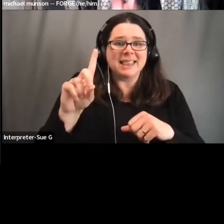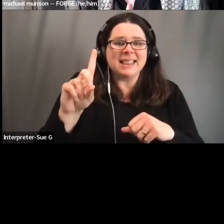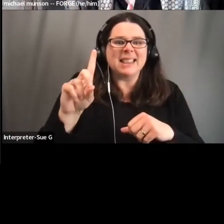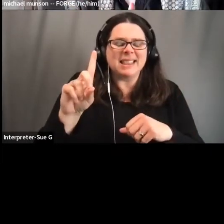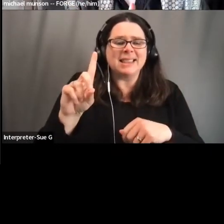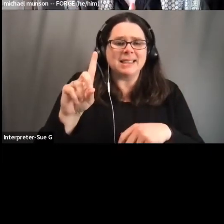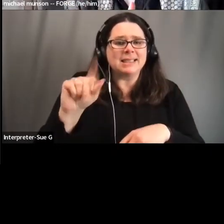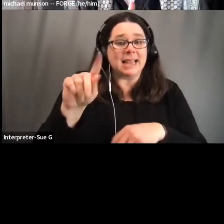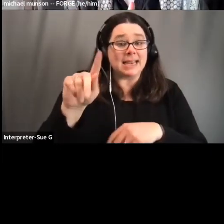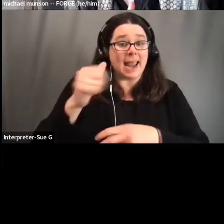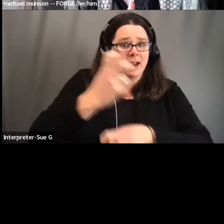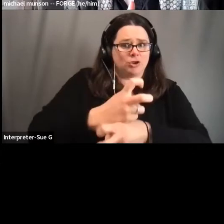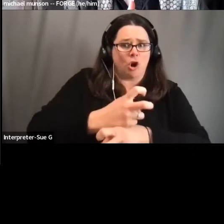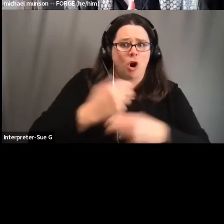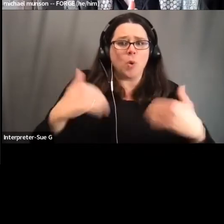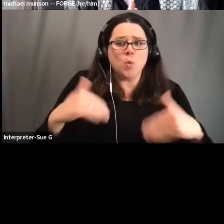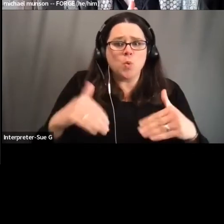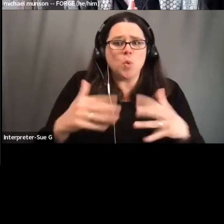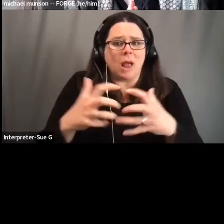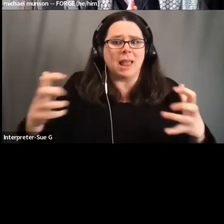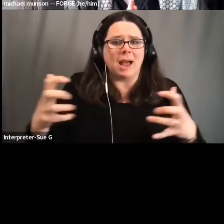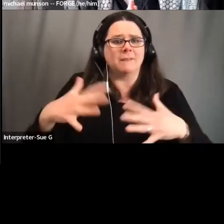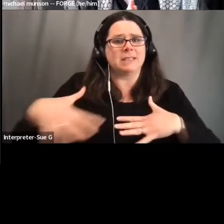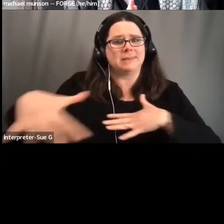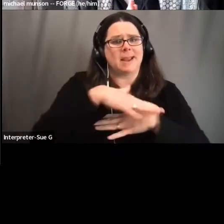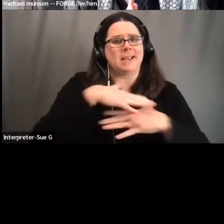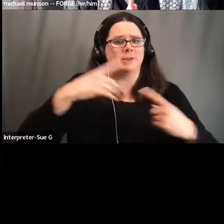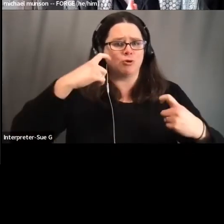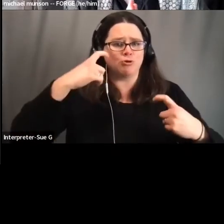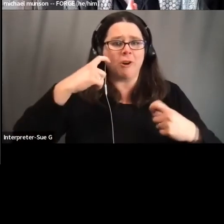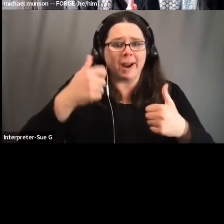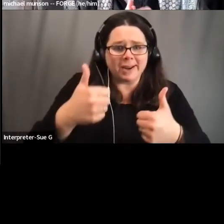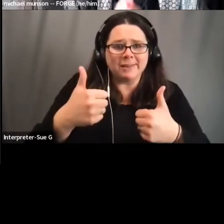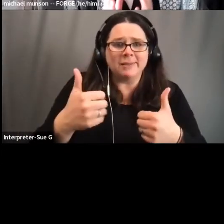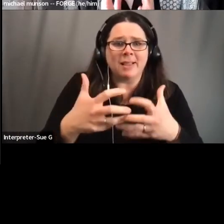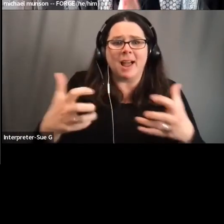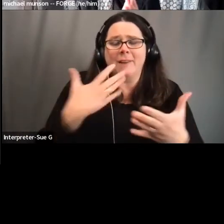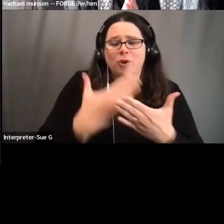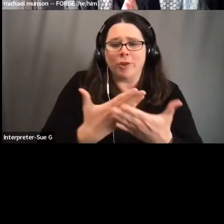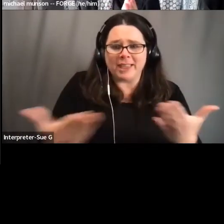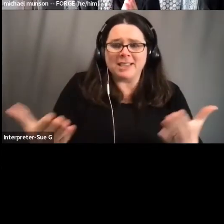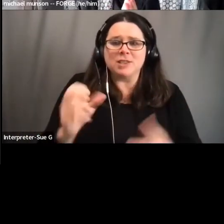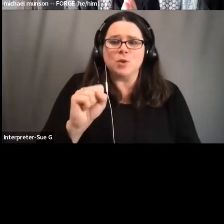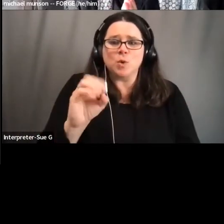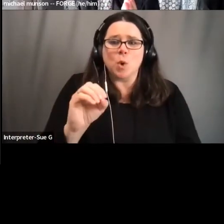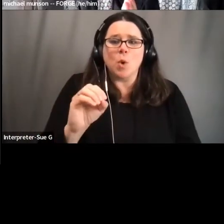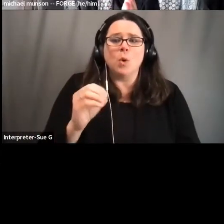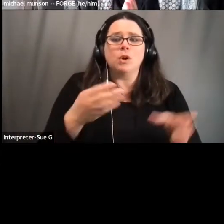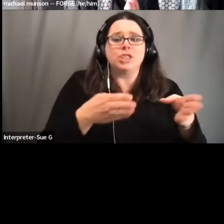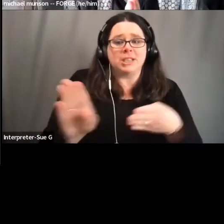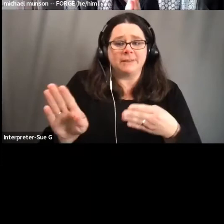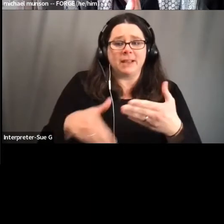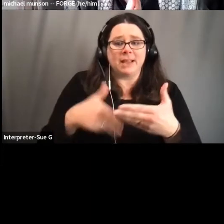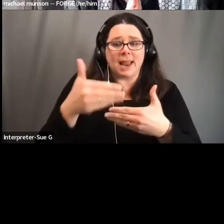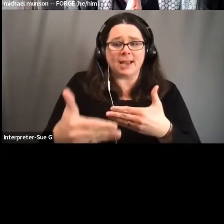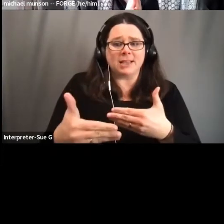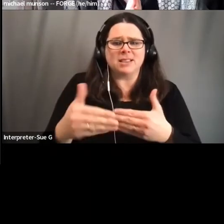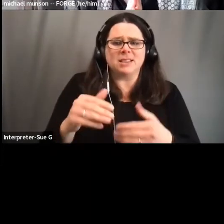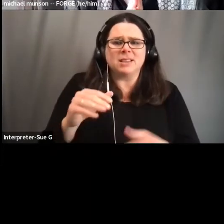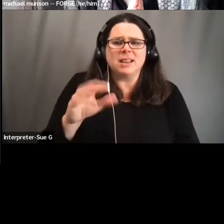And there's a lot of space for crying and lots of good things. So we're gonna shift next and Caleb, could you add the HTTP